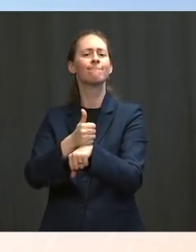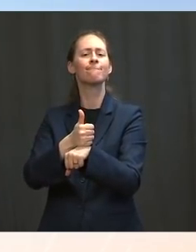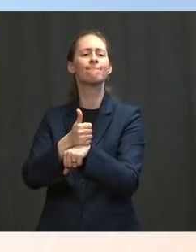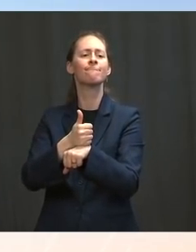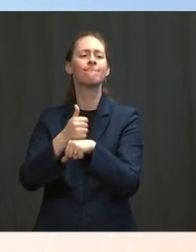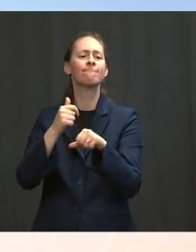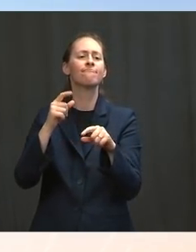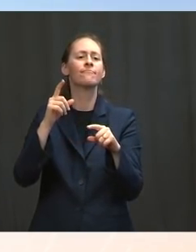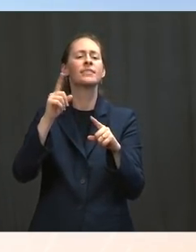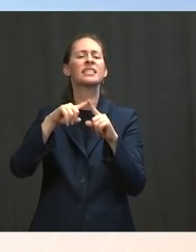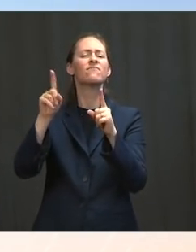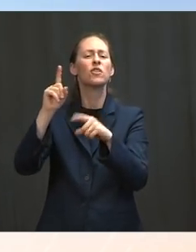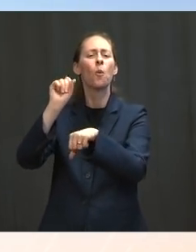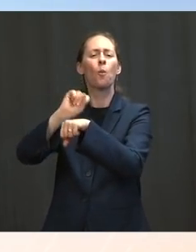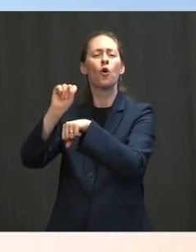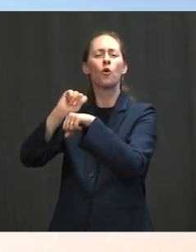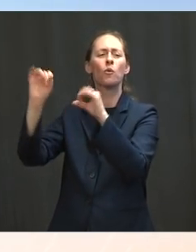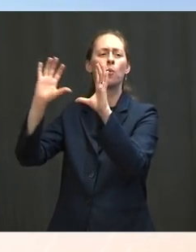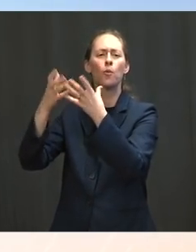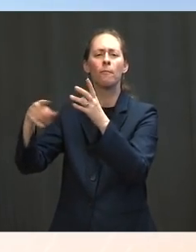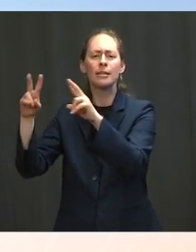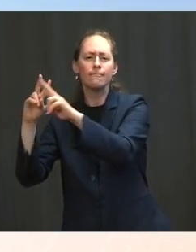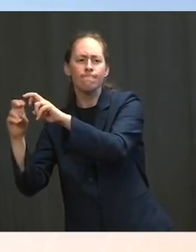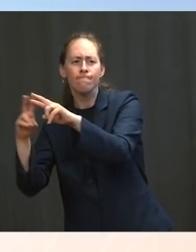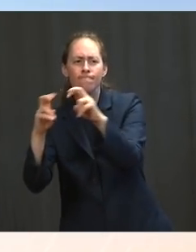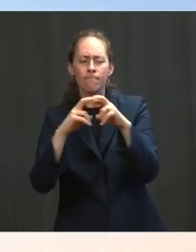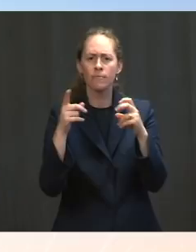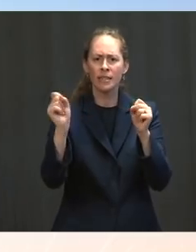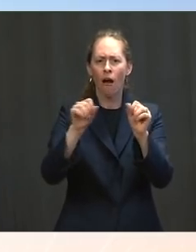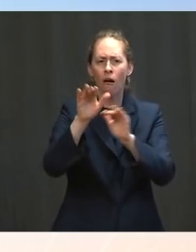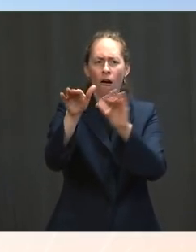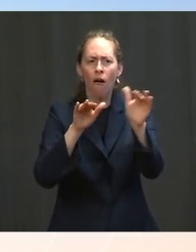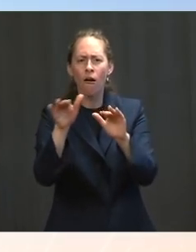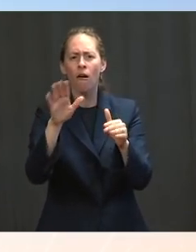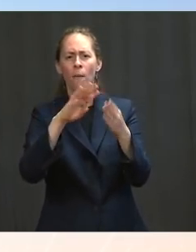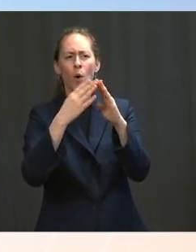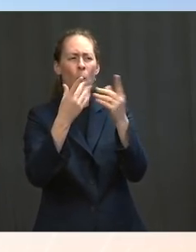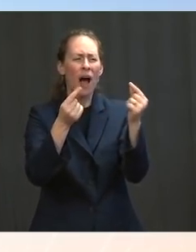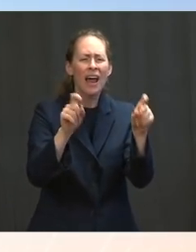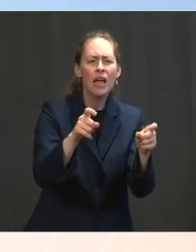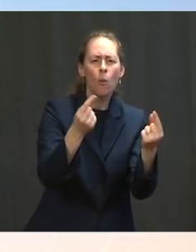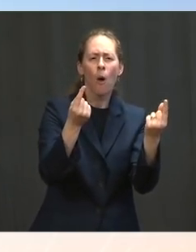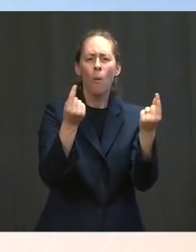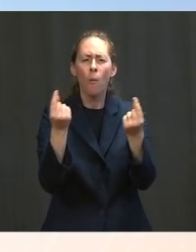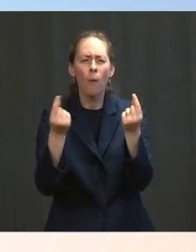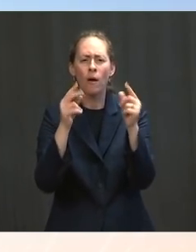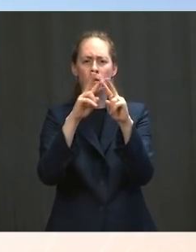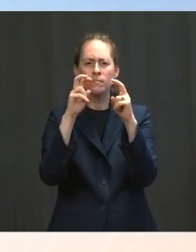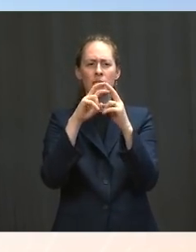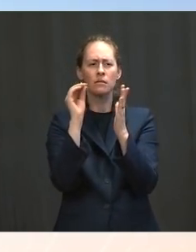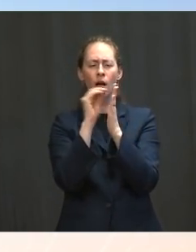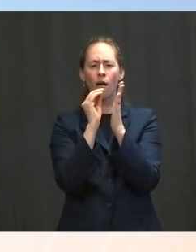and work with them to determine what they need; to take a localized, specific approach that works with elected officials and communities.